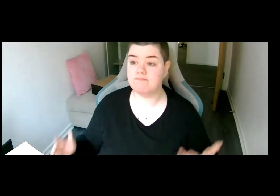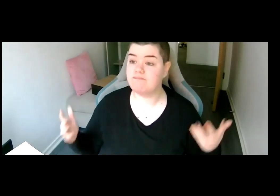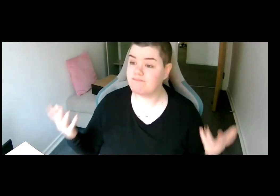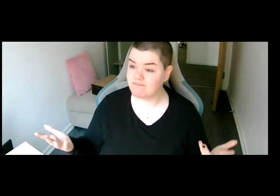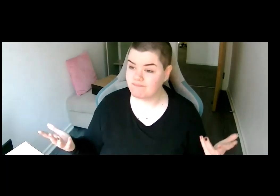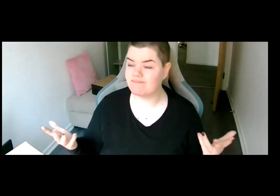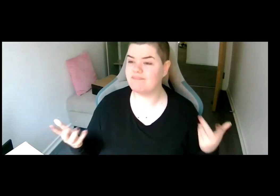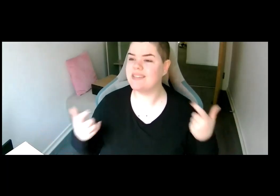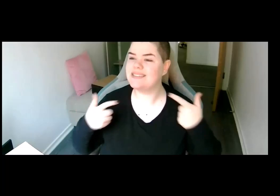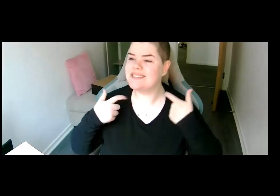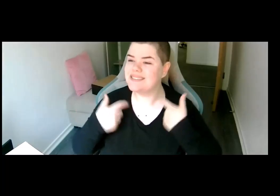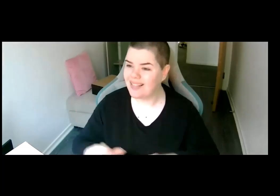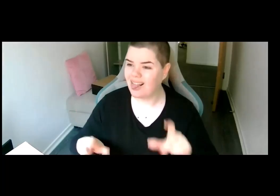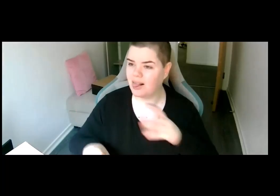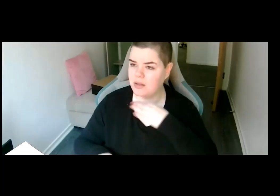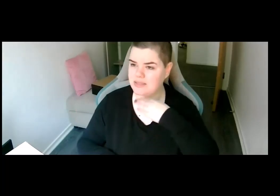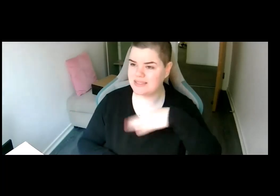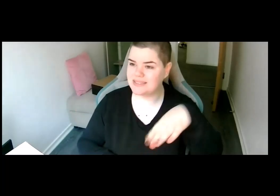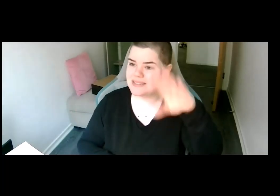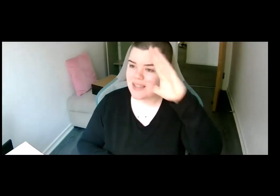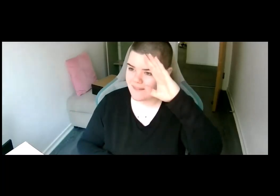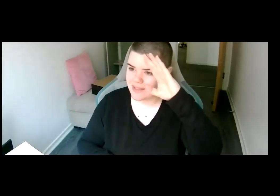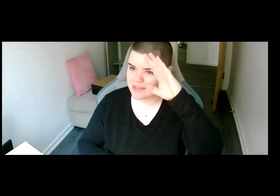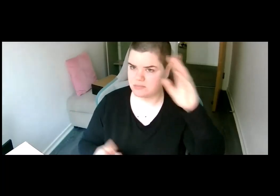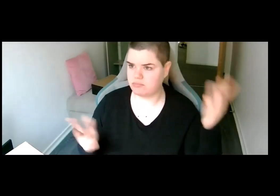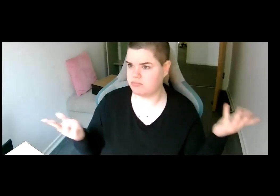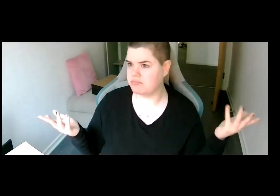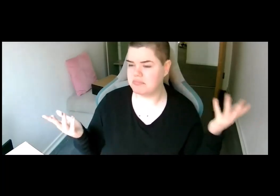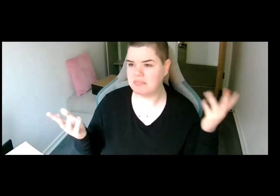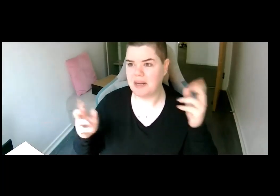So now we get to Still Sick Of It.